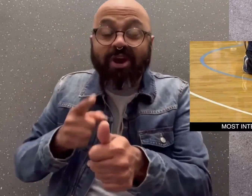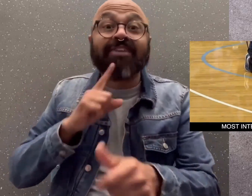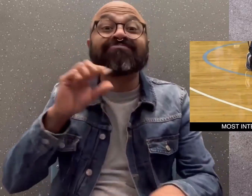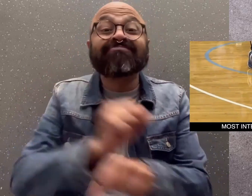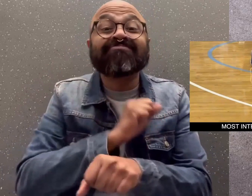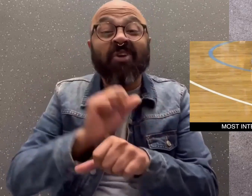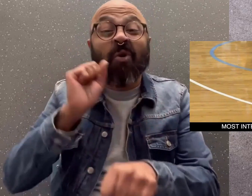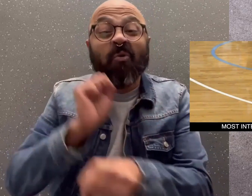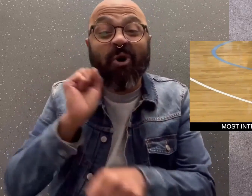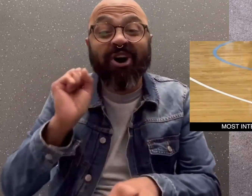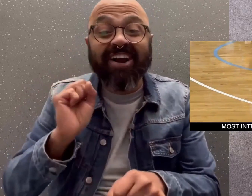And it worked.